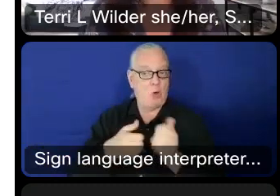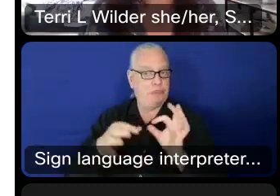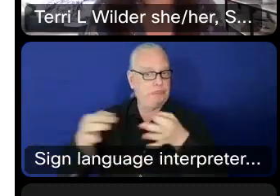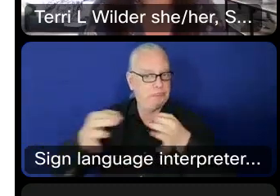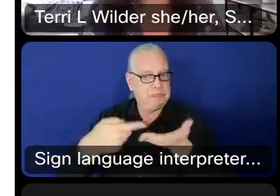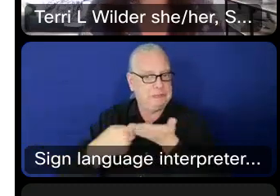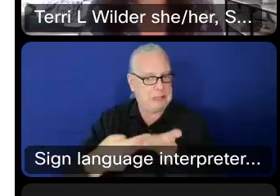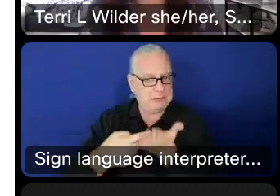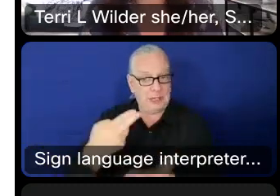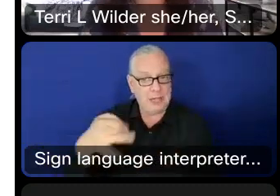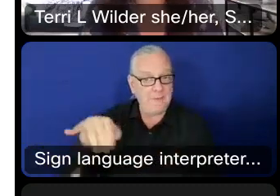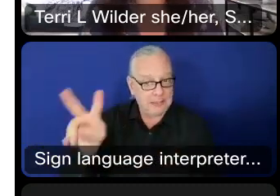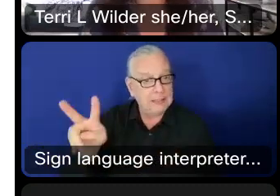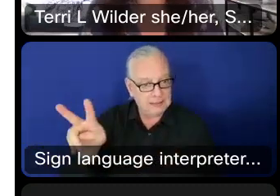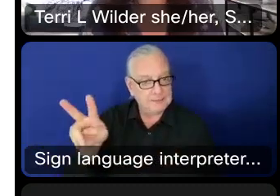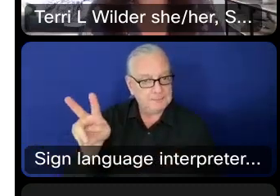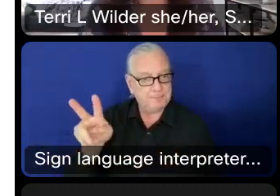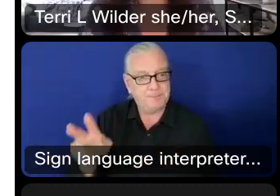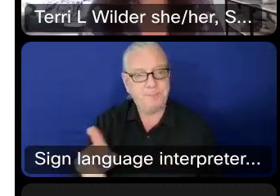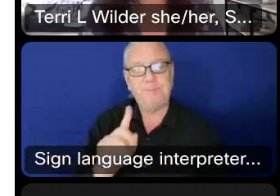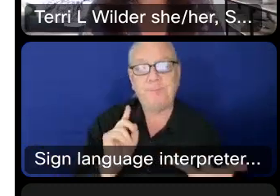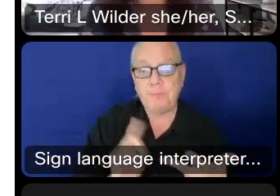then I also want to highlight the United States People Living